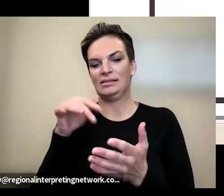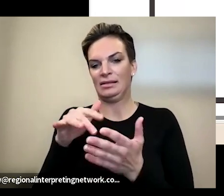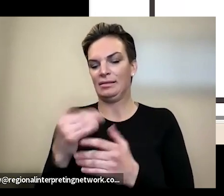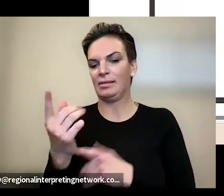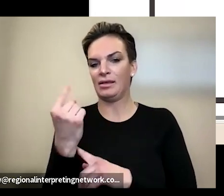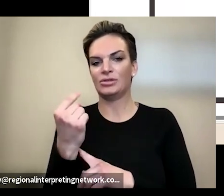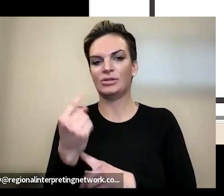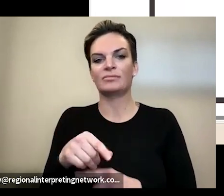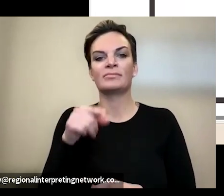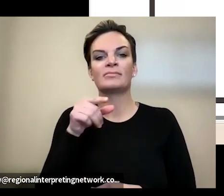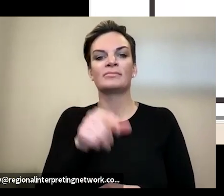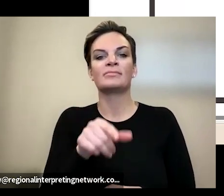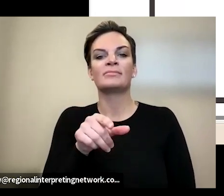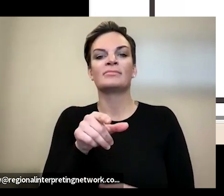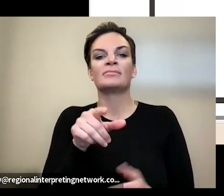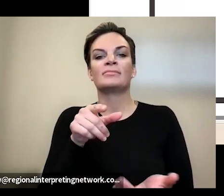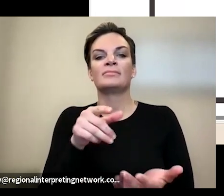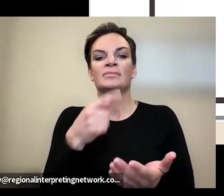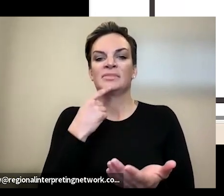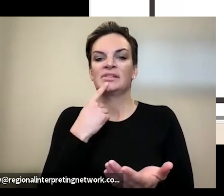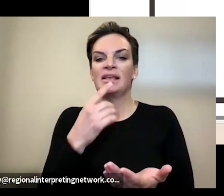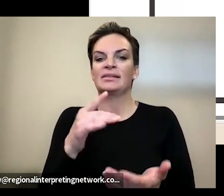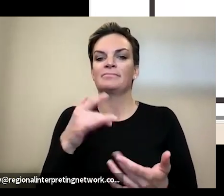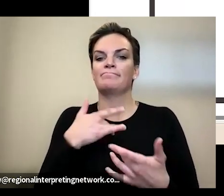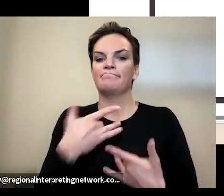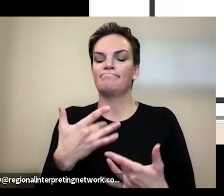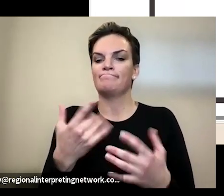from the Massachusetts General study, deficits were typically abrupt and mild, and affected